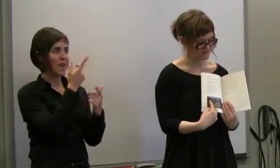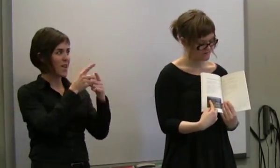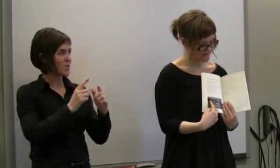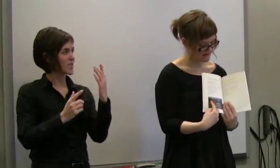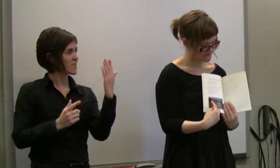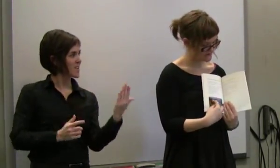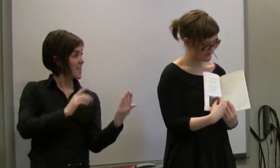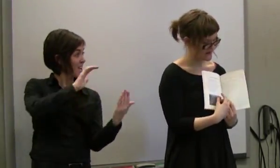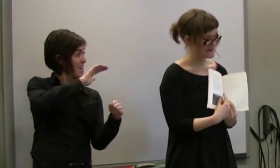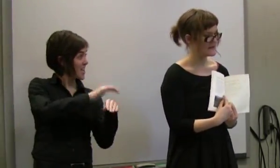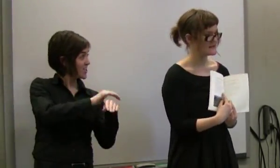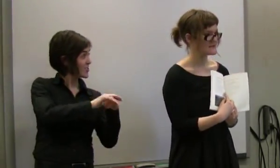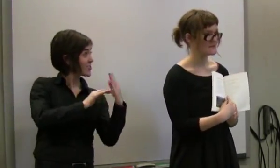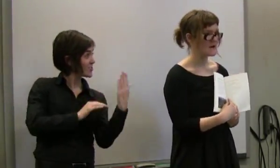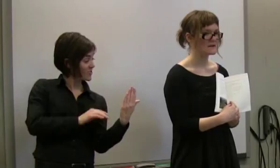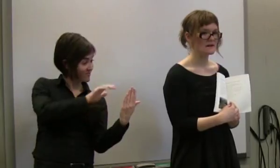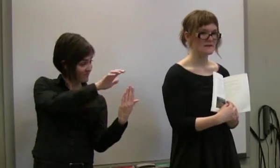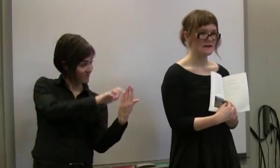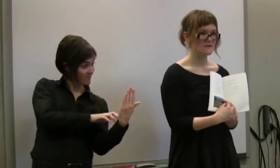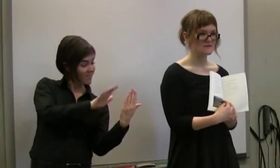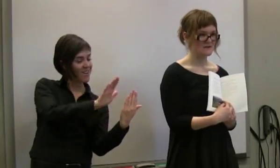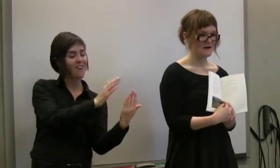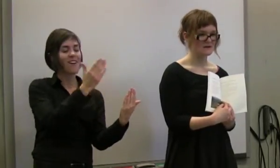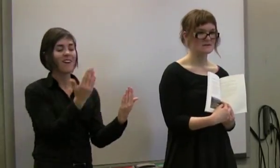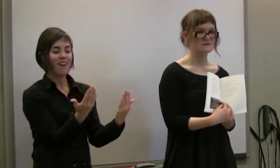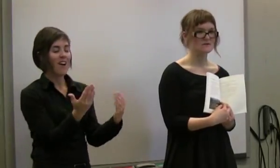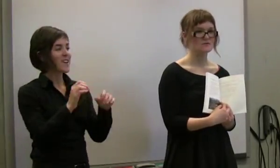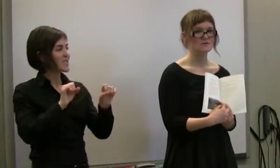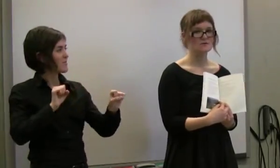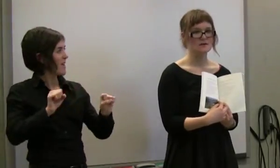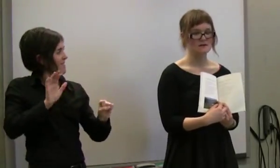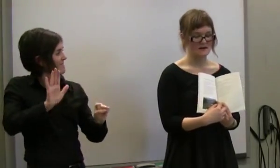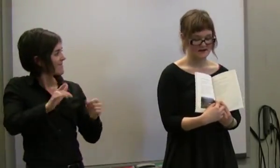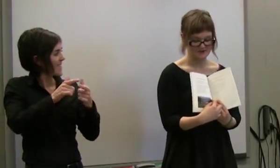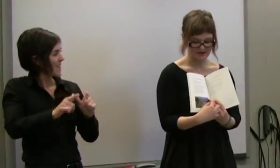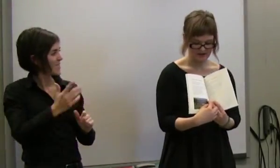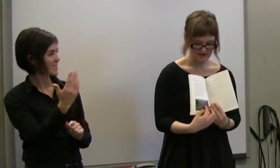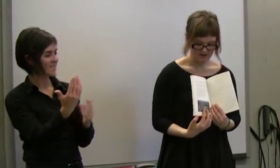and Somali on the other.